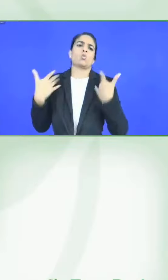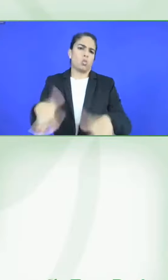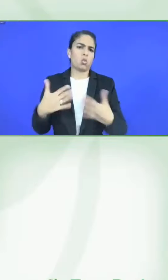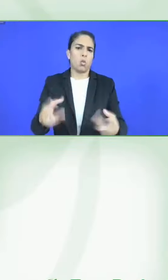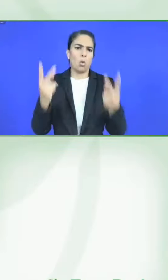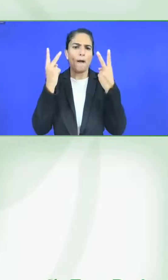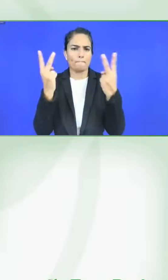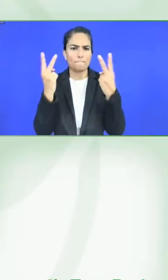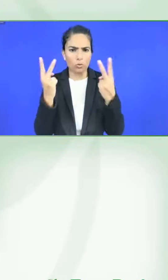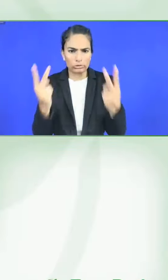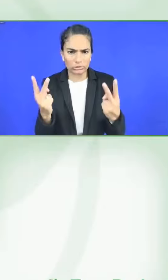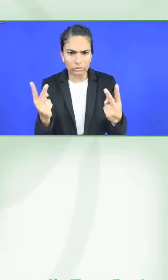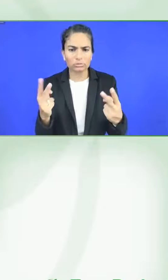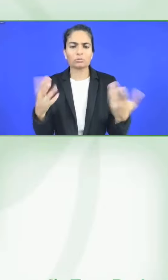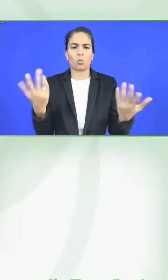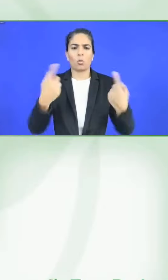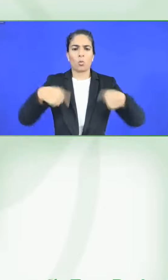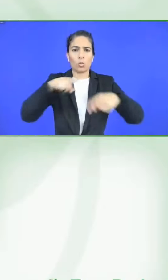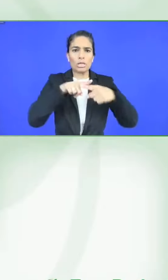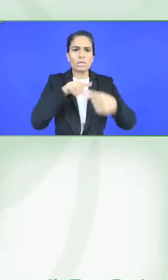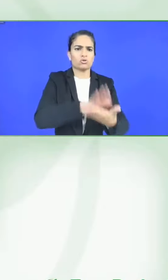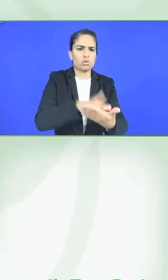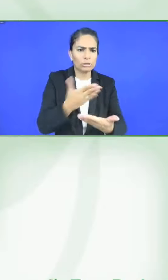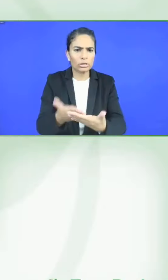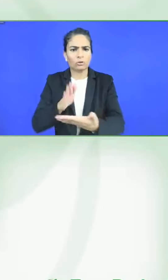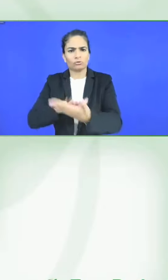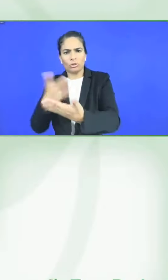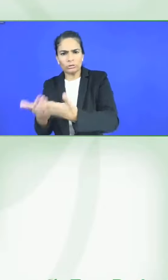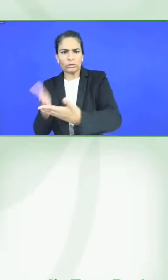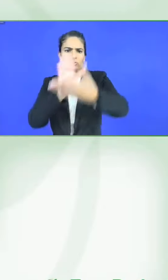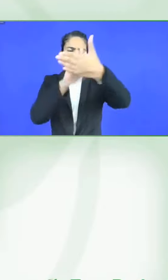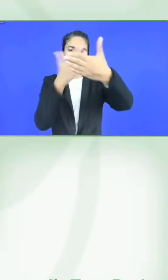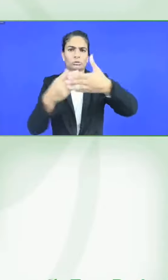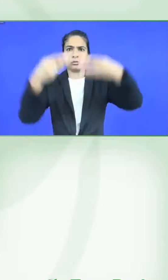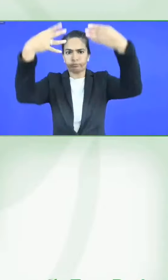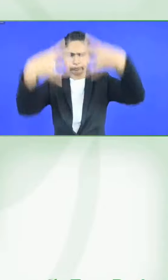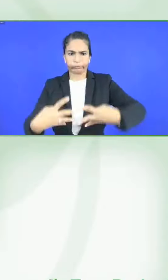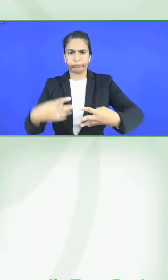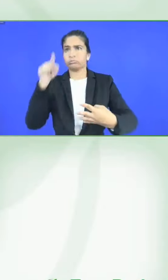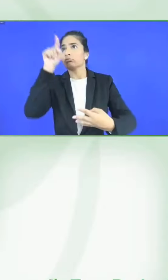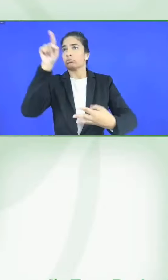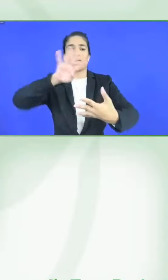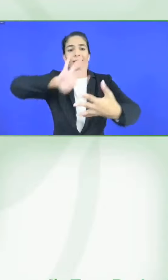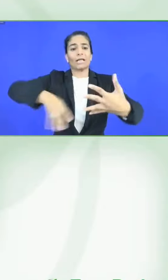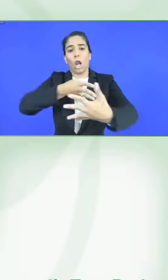Wonderful Gregg, thank you very much.